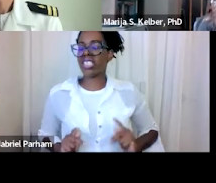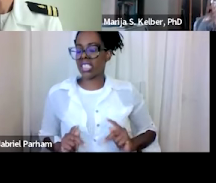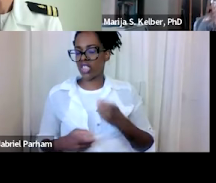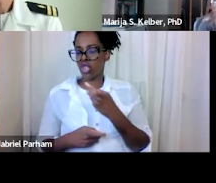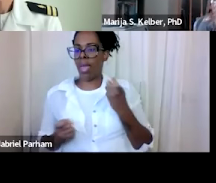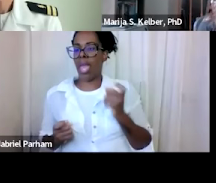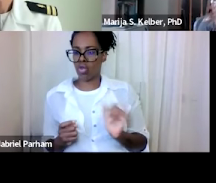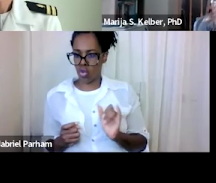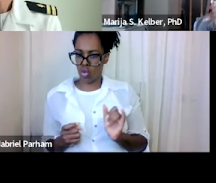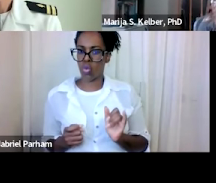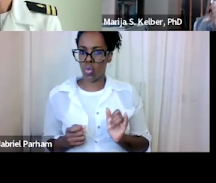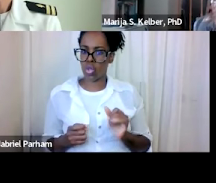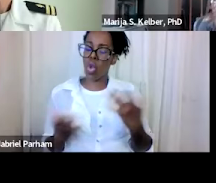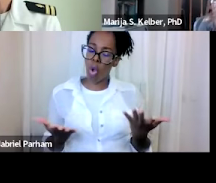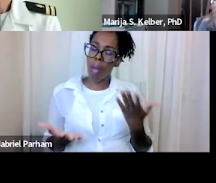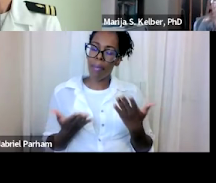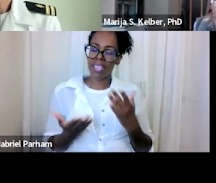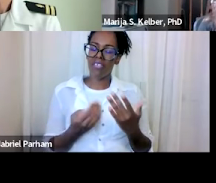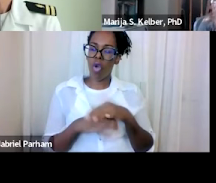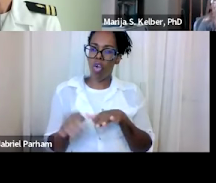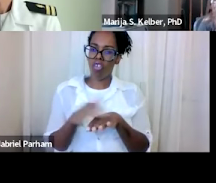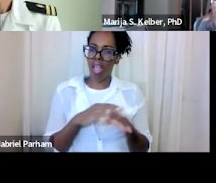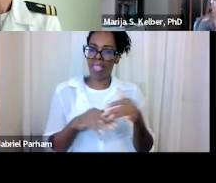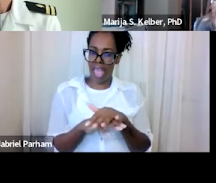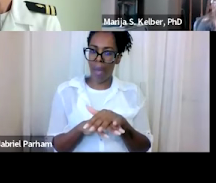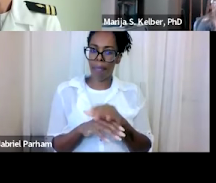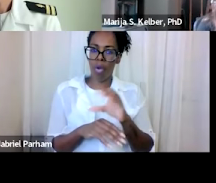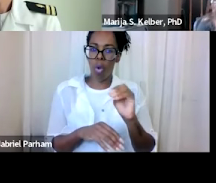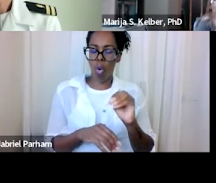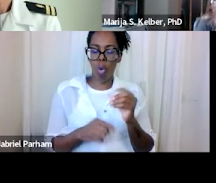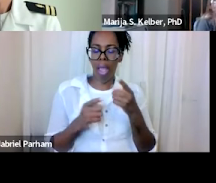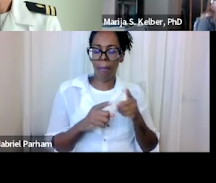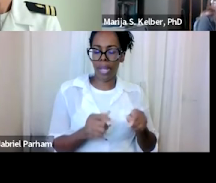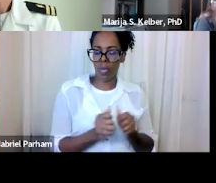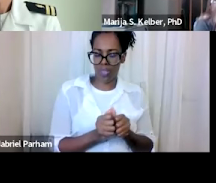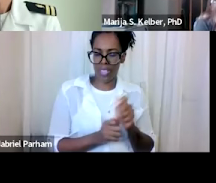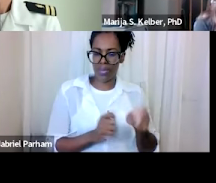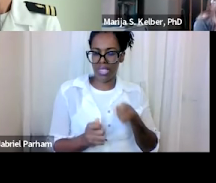substance use, PTSD co-occurring within a particular individual.